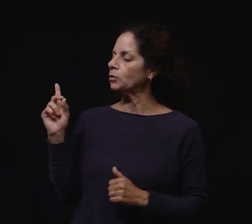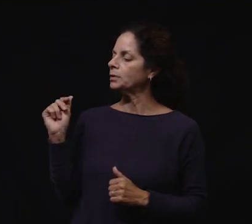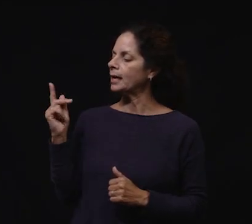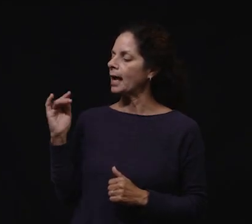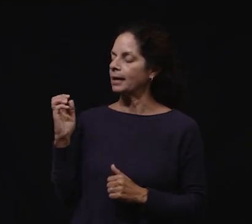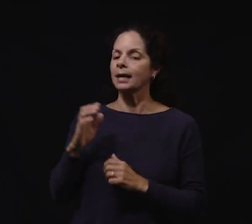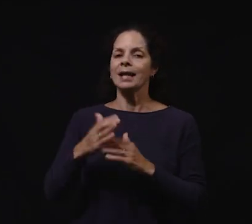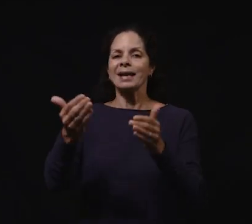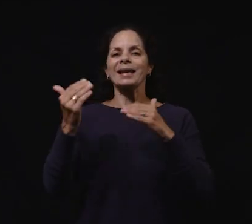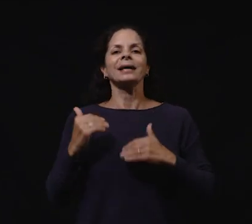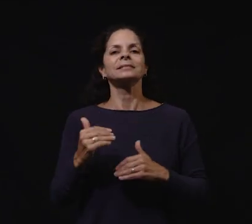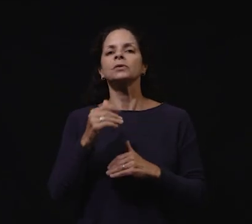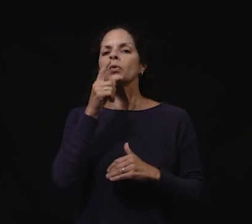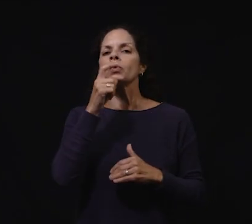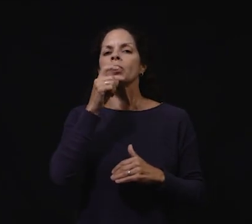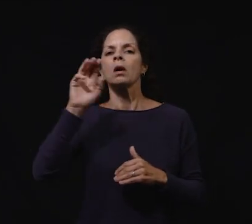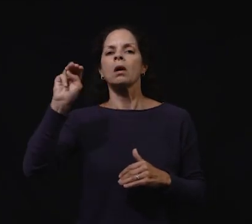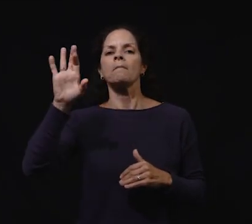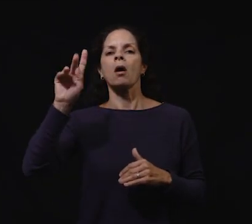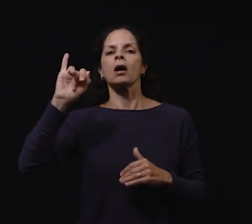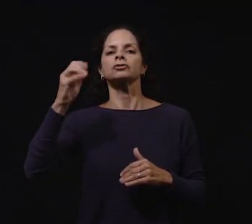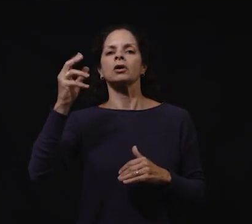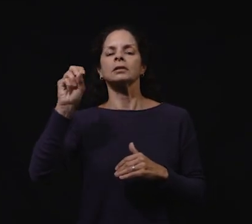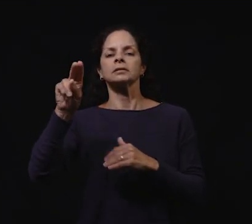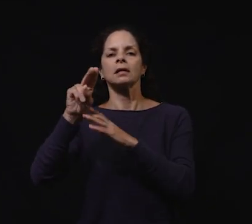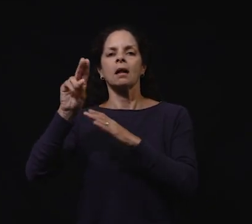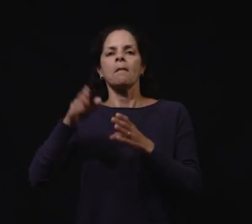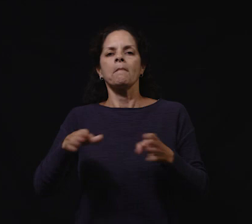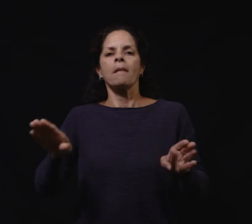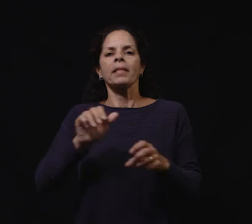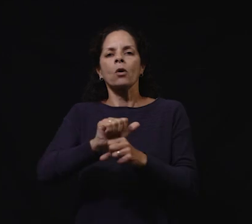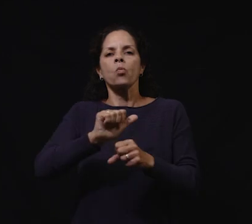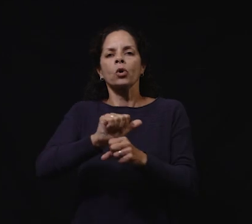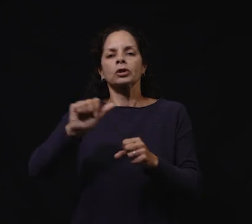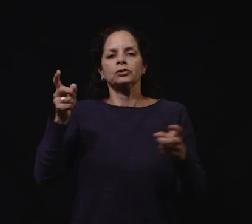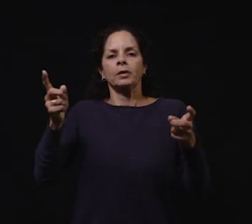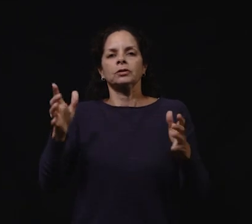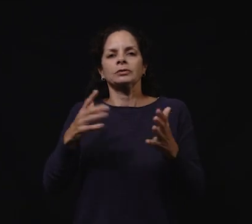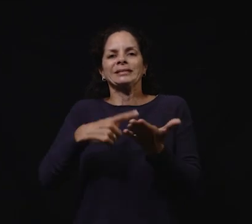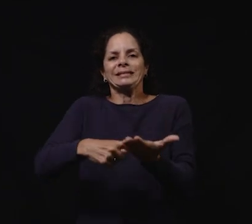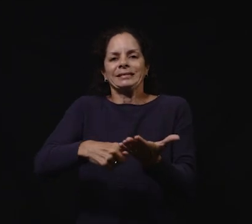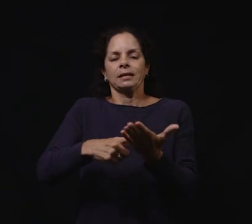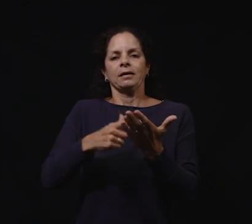Next up we're gonna have Mark Johnson our public works director talk to you about some of the preparation